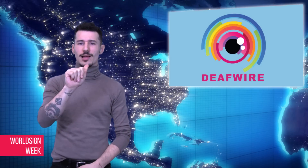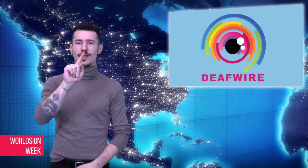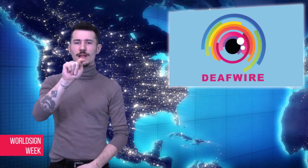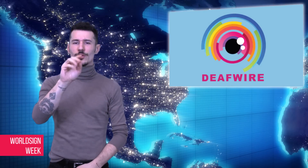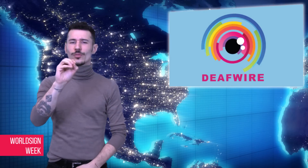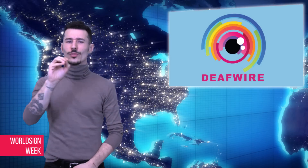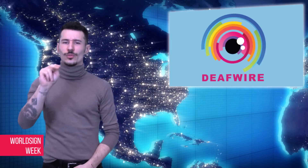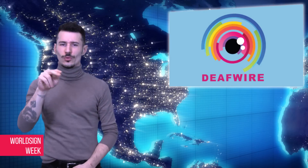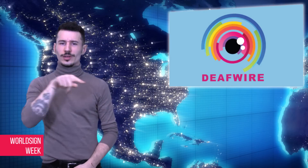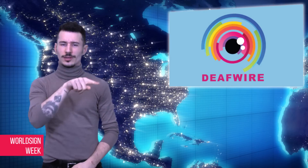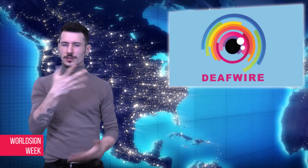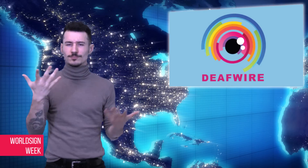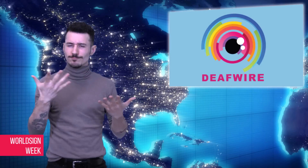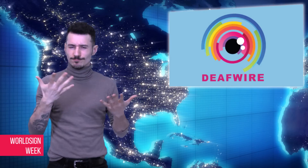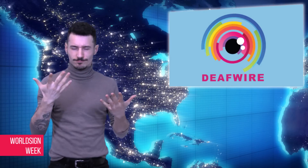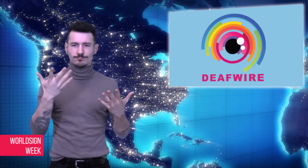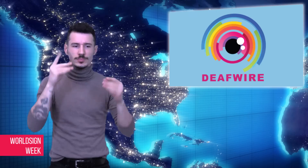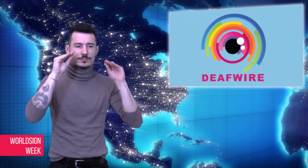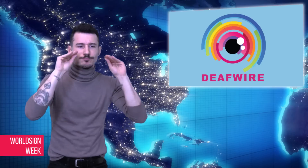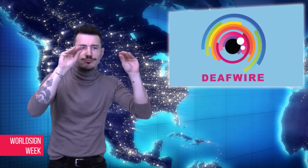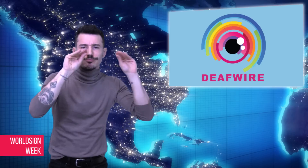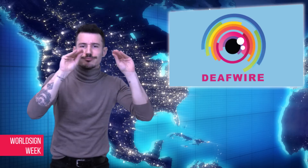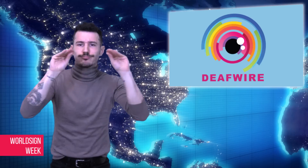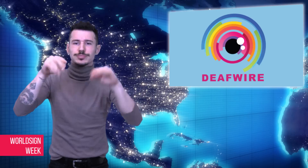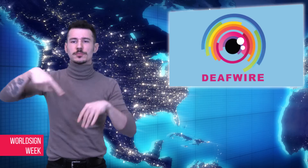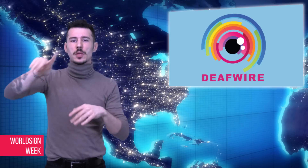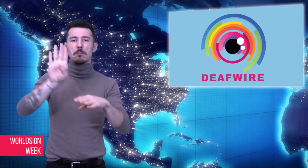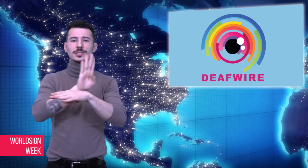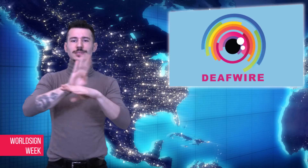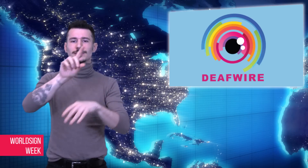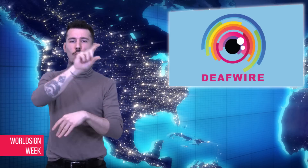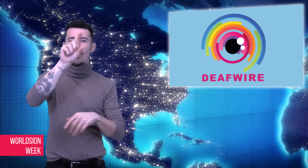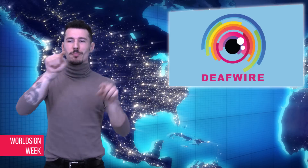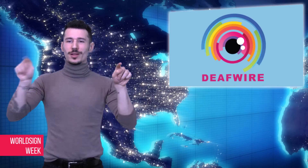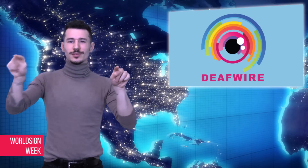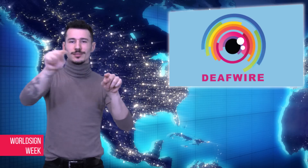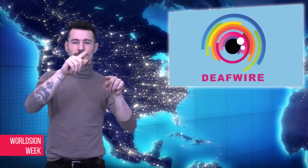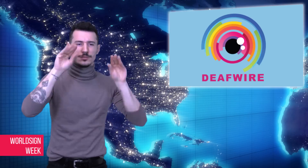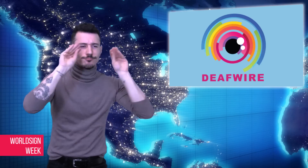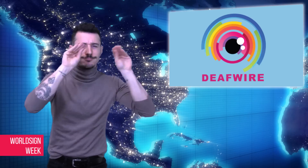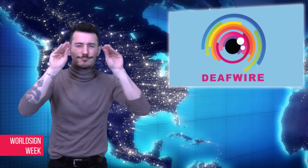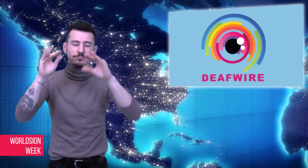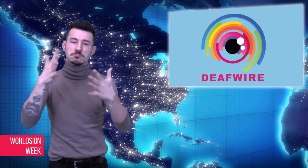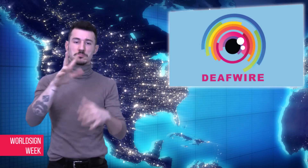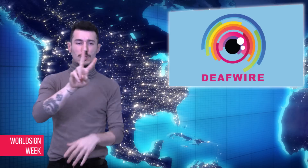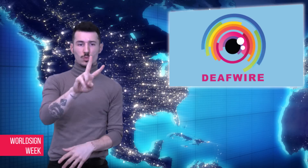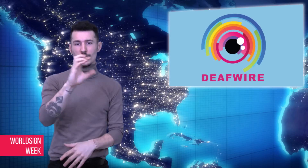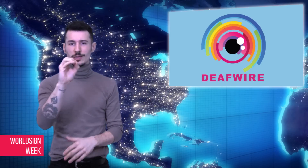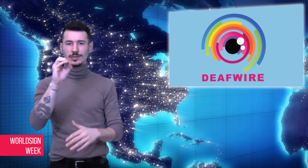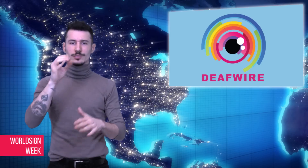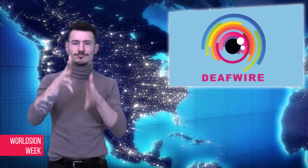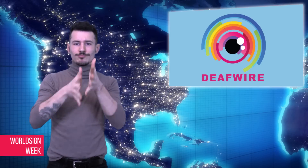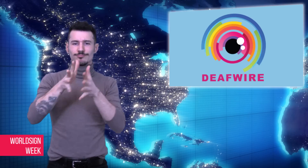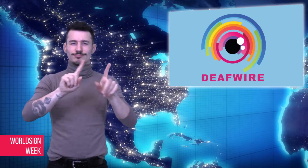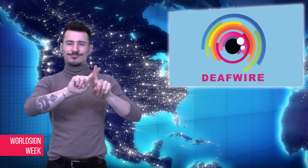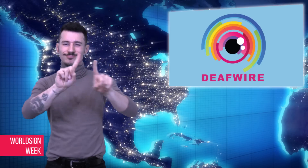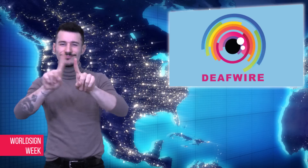charity Makaton awards its certification after teaching twenty signs or symbols to